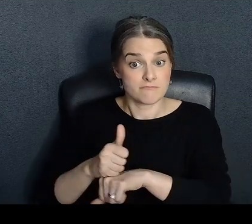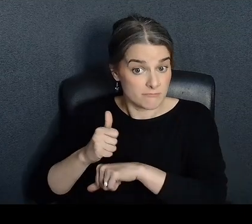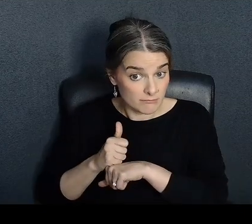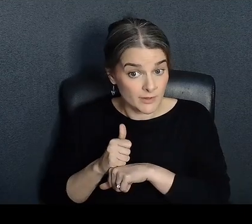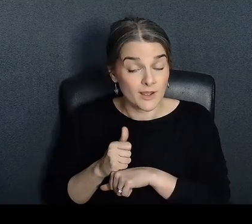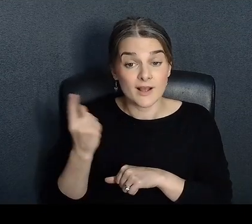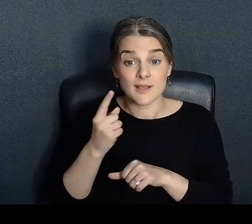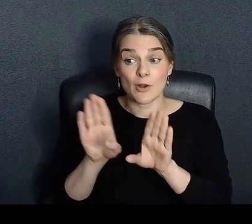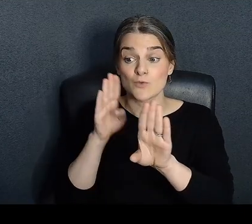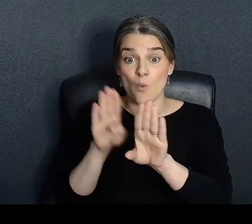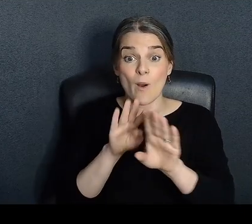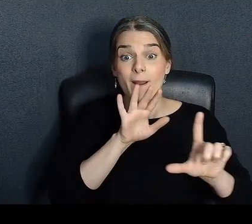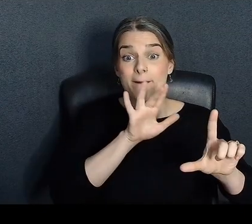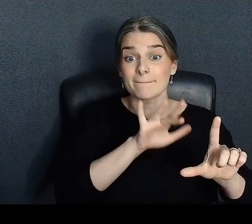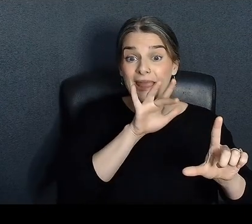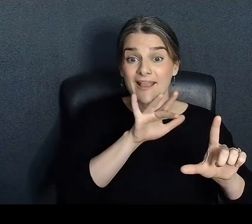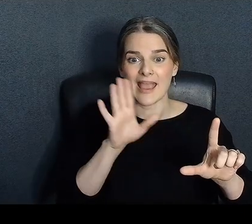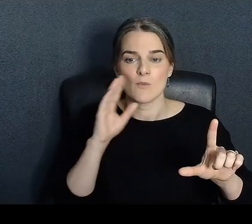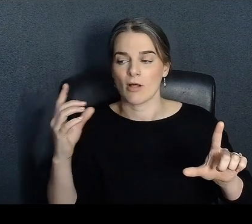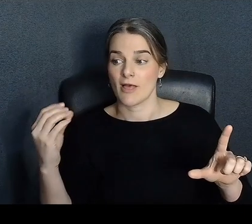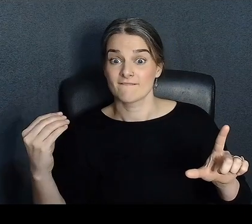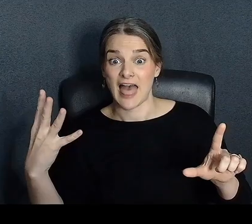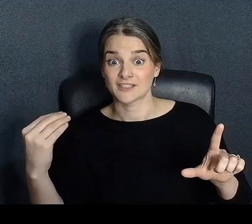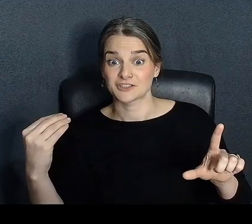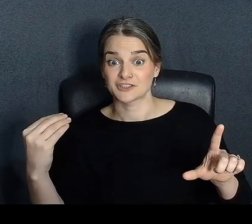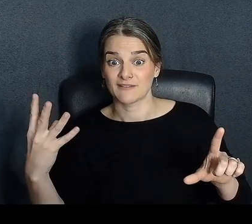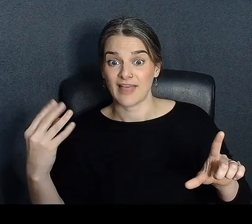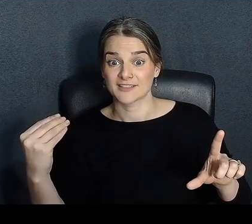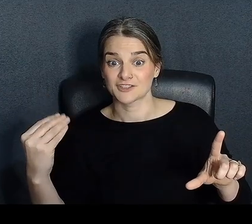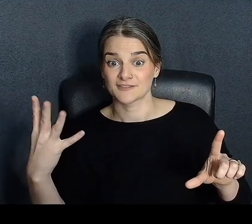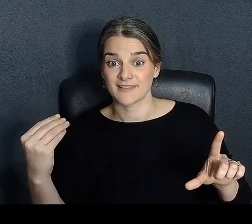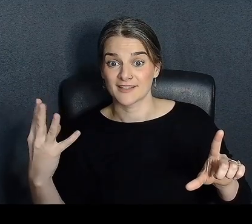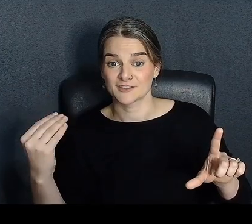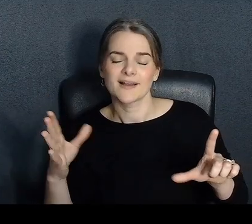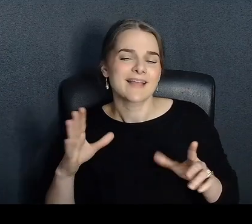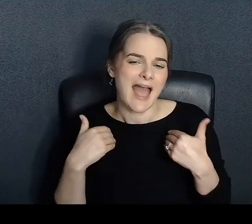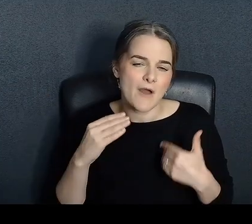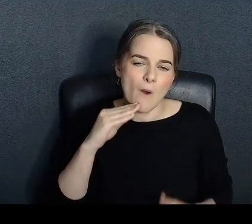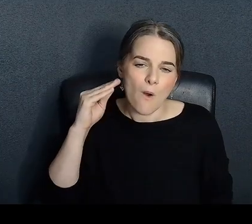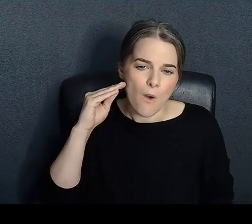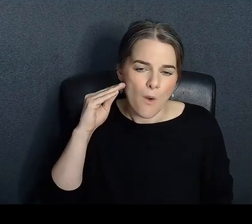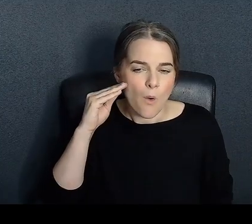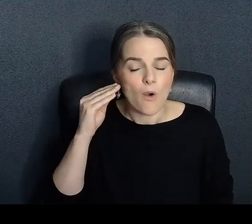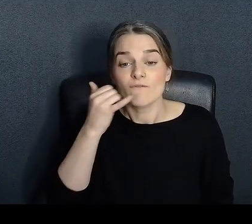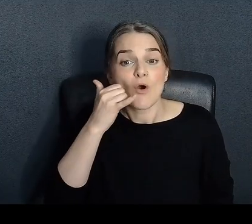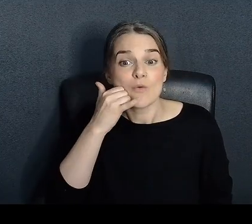it will flash. There's home kits that you can hook up to your phone to alert that your phone is